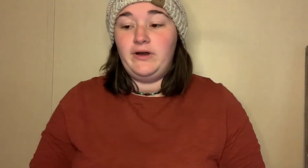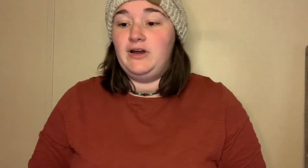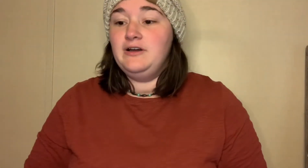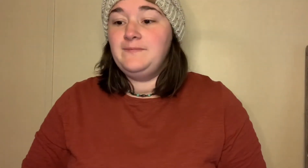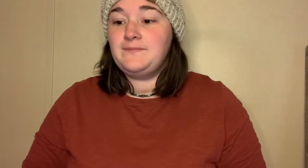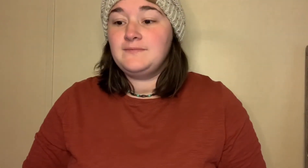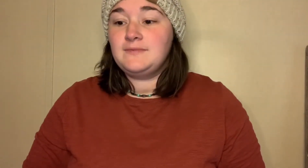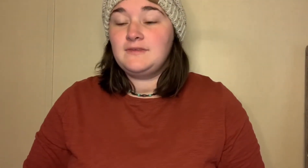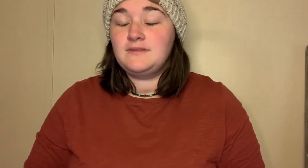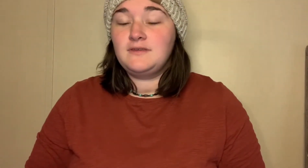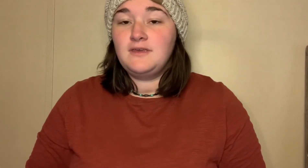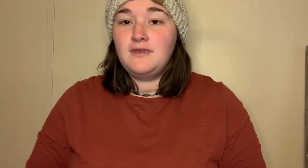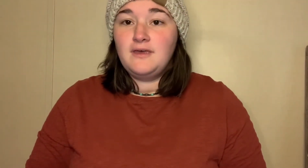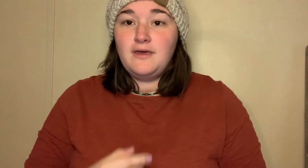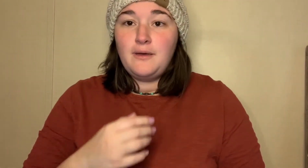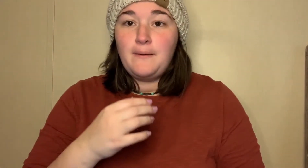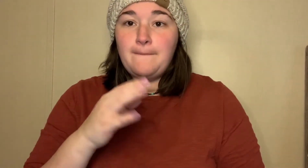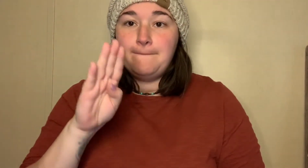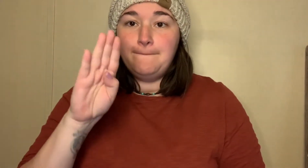hi this is a tutorial for